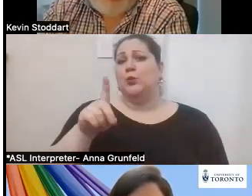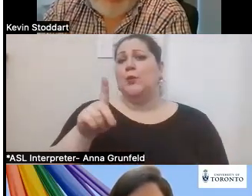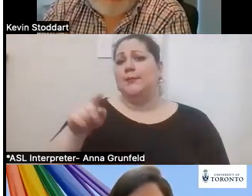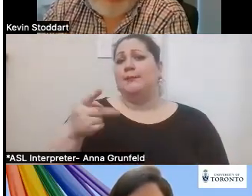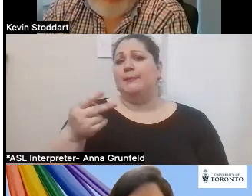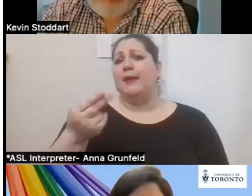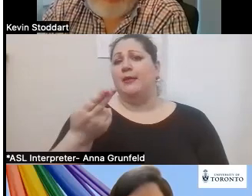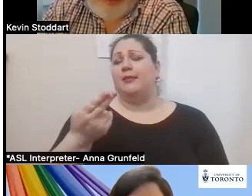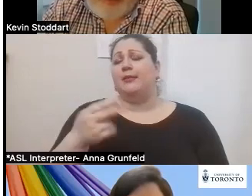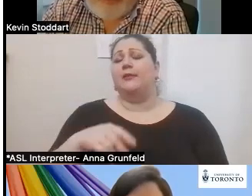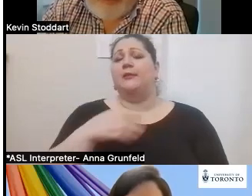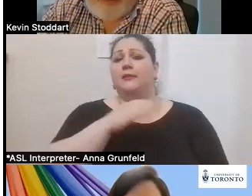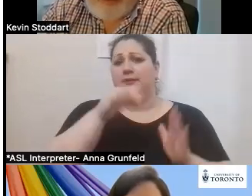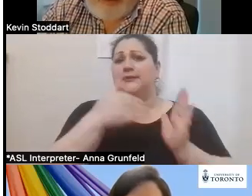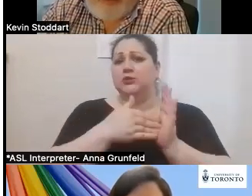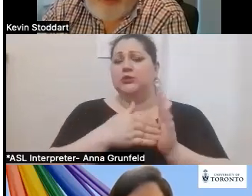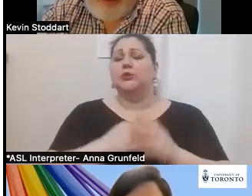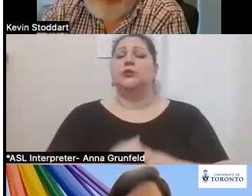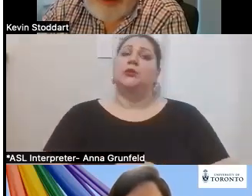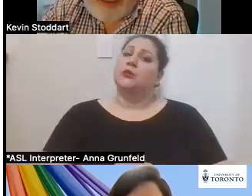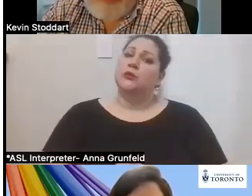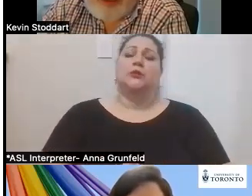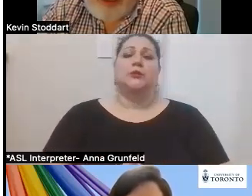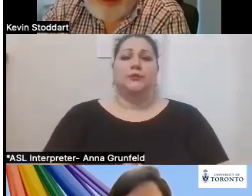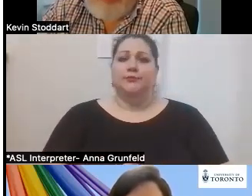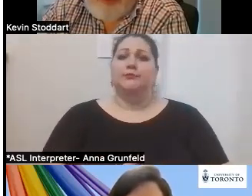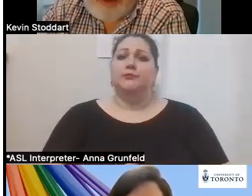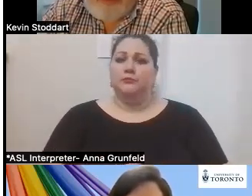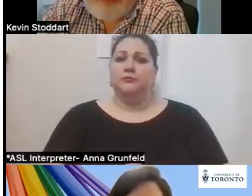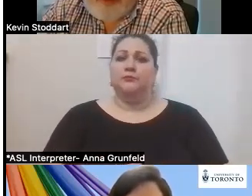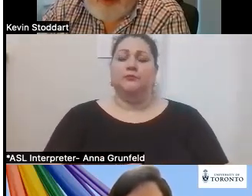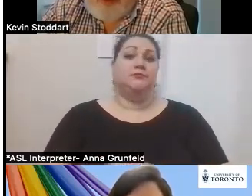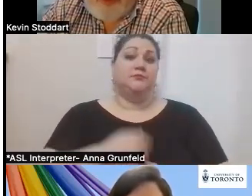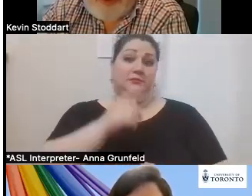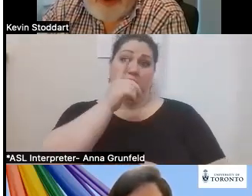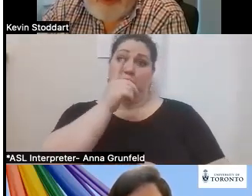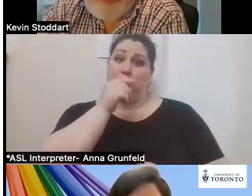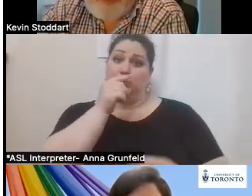I think that whoever is advocating for the individual or the student